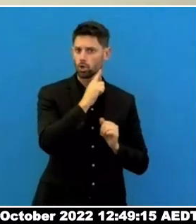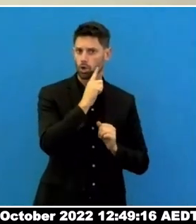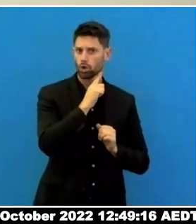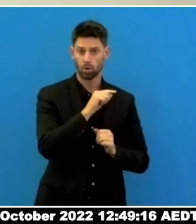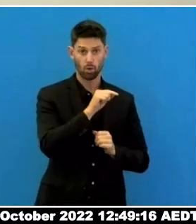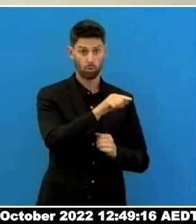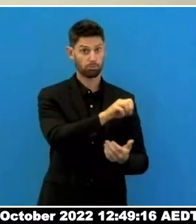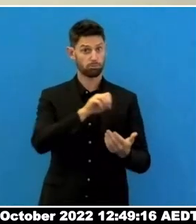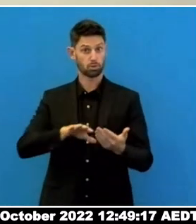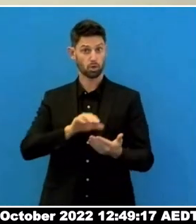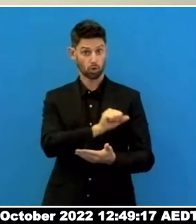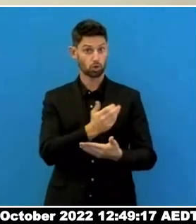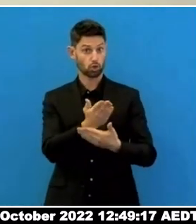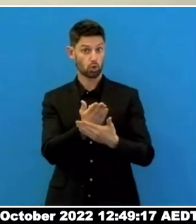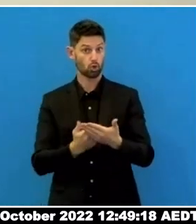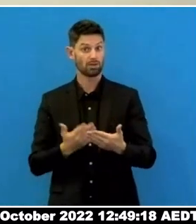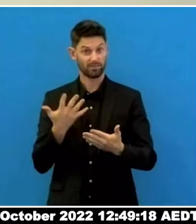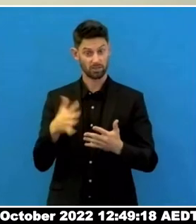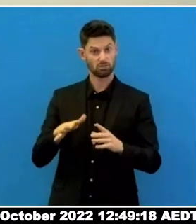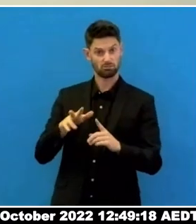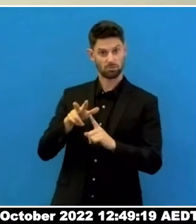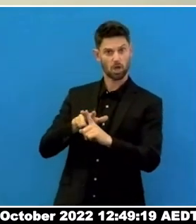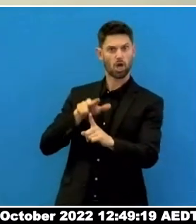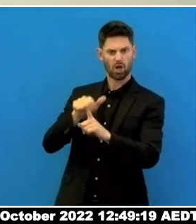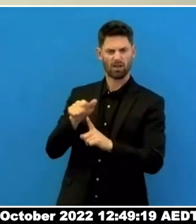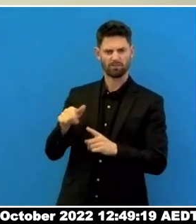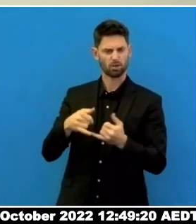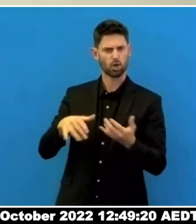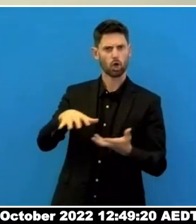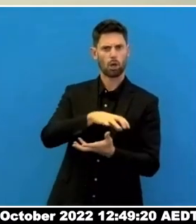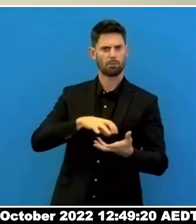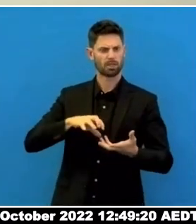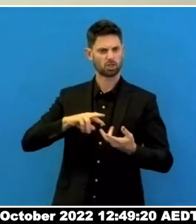She had a diagnosis of a complex genetic disorder and intellectual disability.